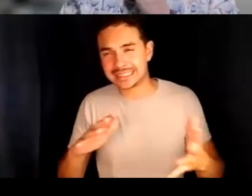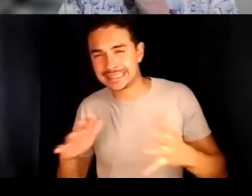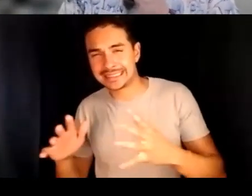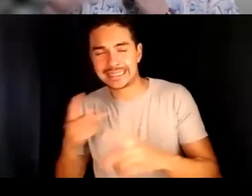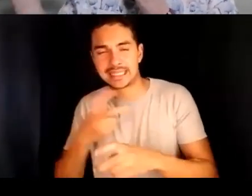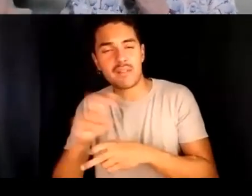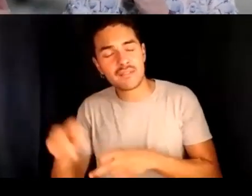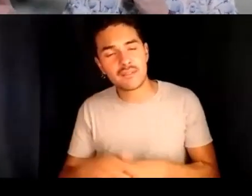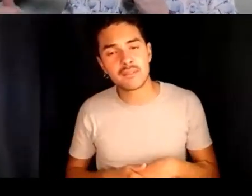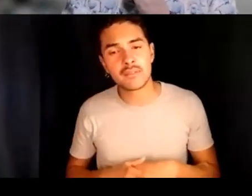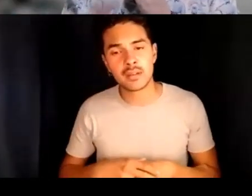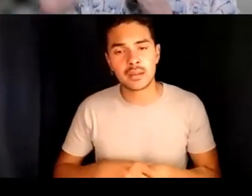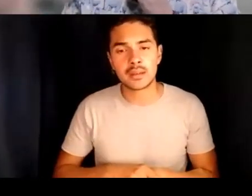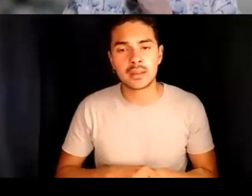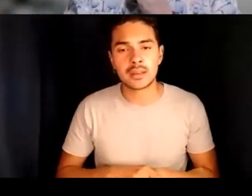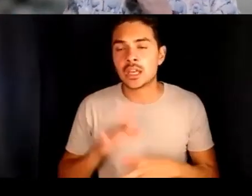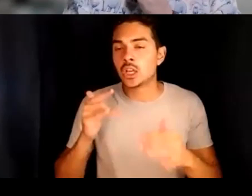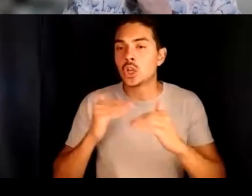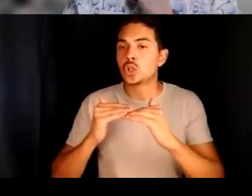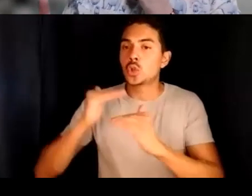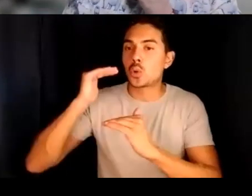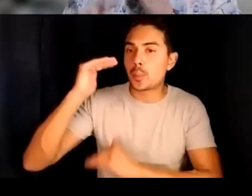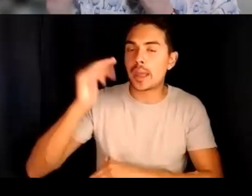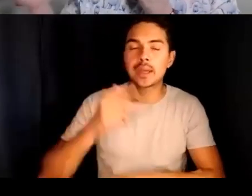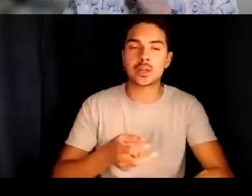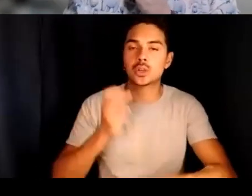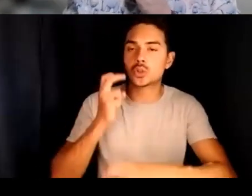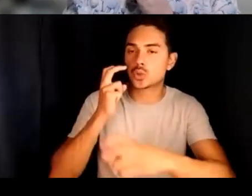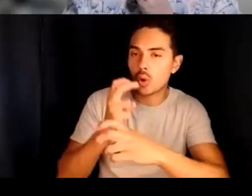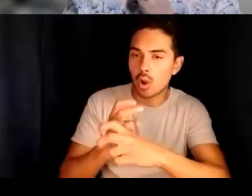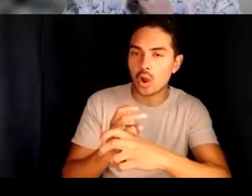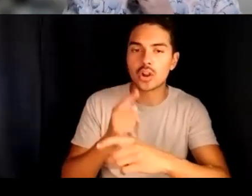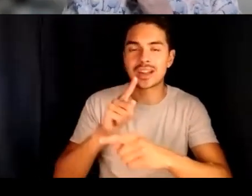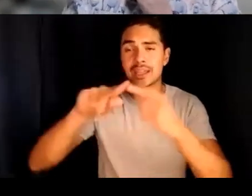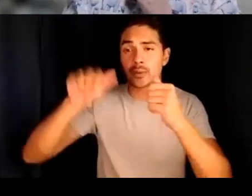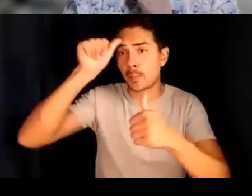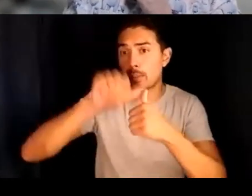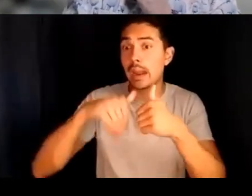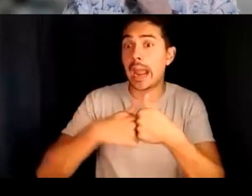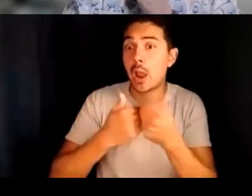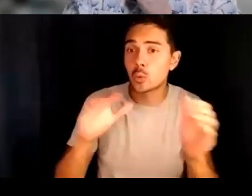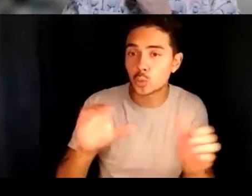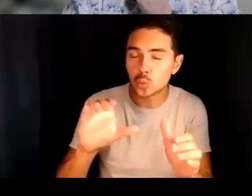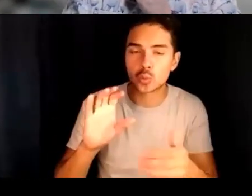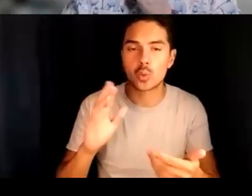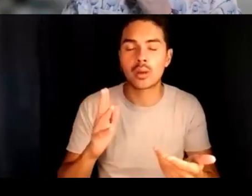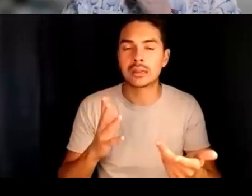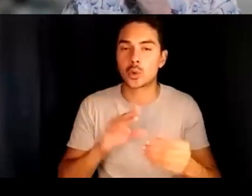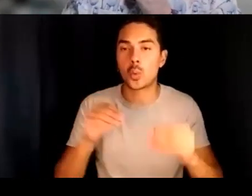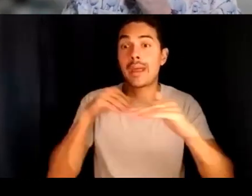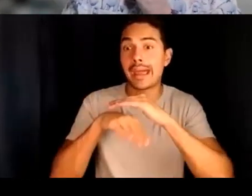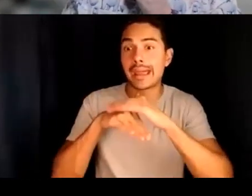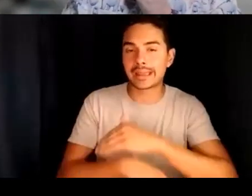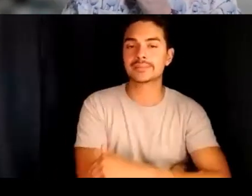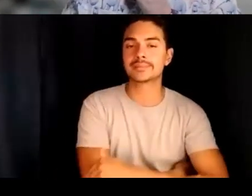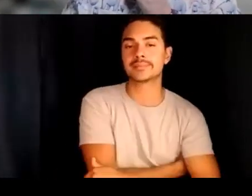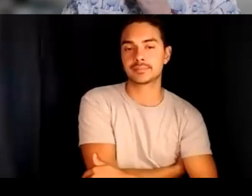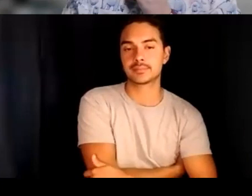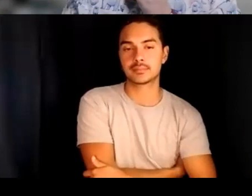it's just it's too much, it's too hard or they can't remember to do it. So you may work with somebody, you know,